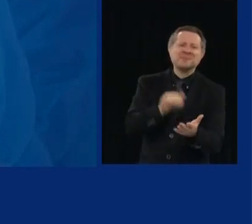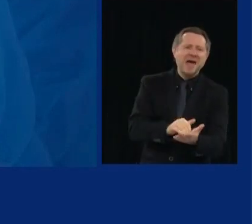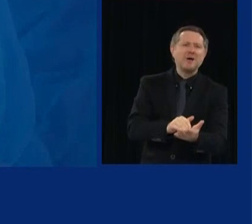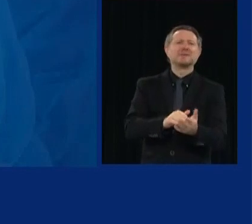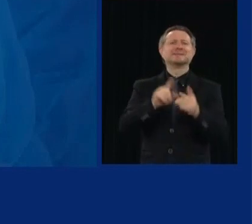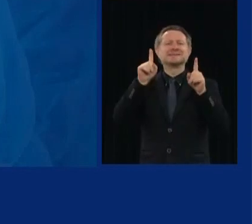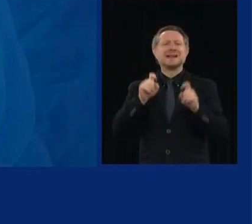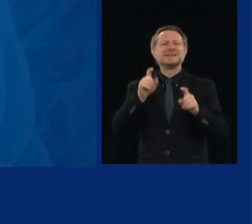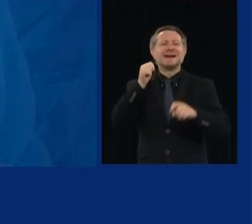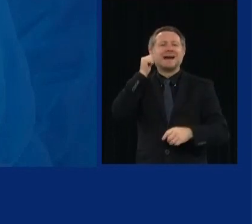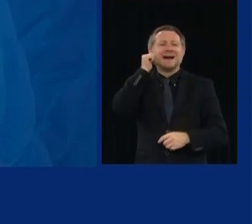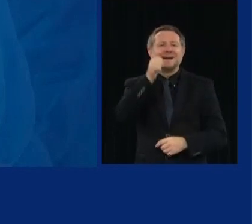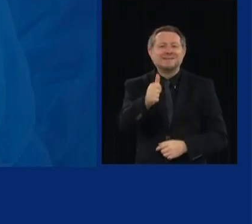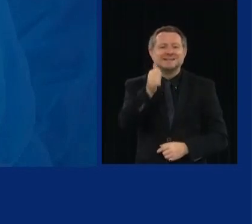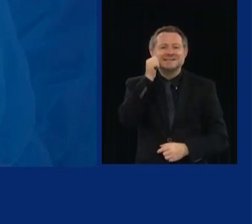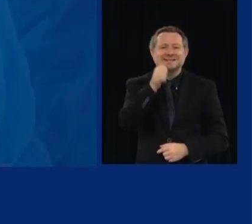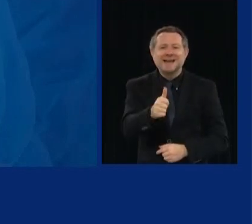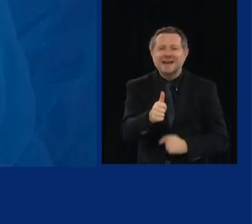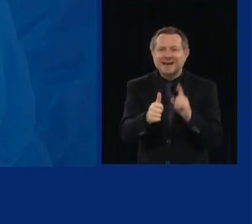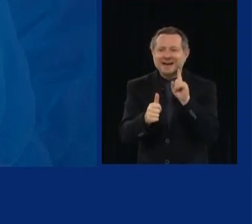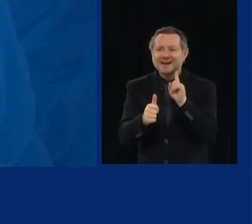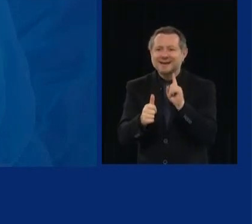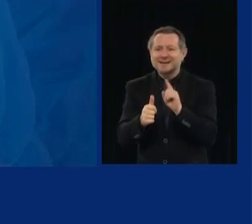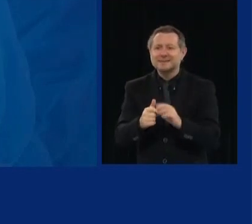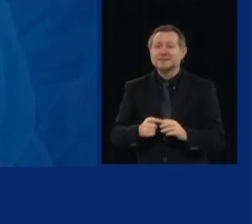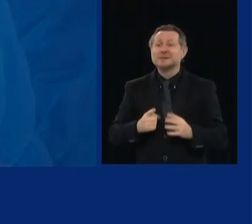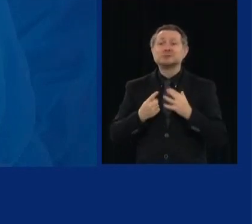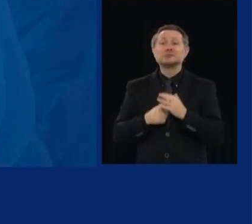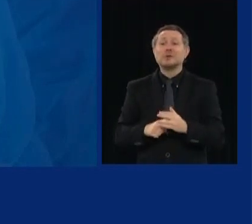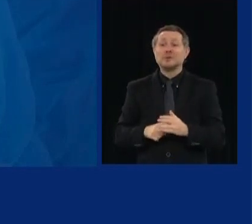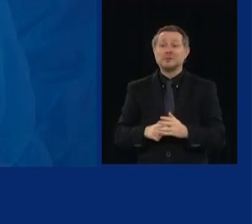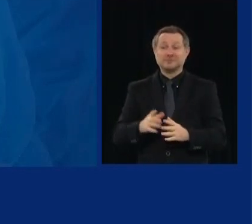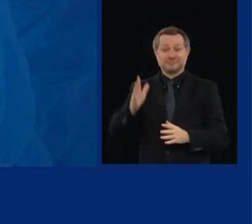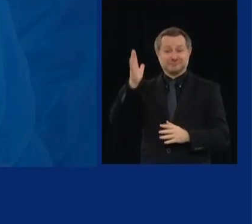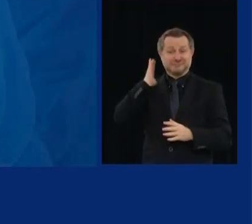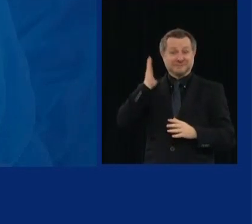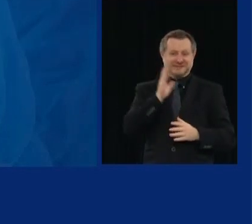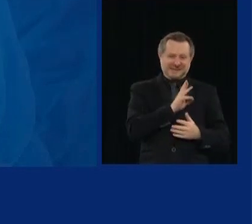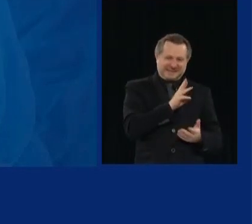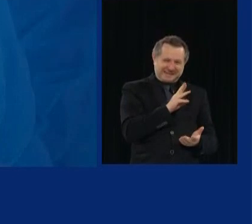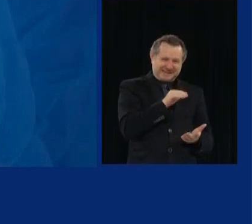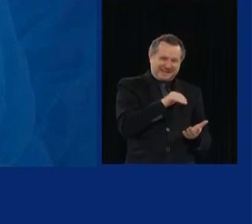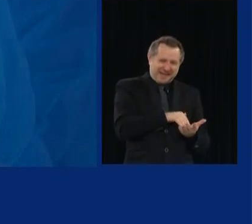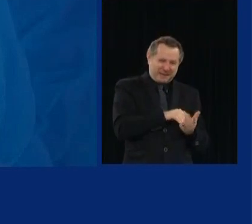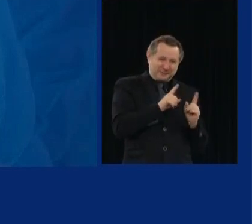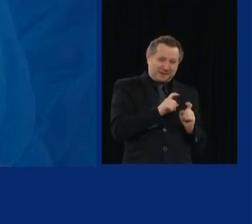WE ARE AT DOUBLING THE GOAL WE ARE NOW AT 40,000 TESTS PER DAY.